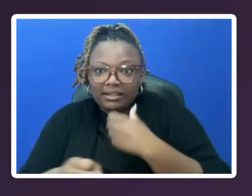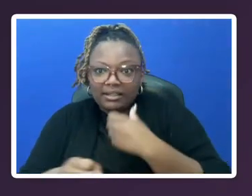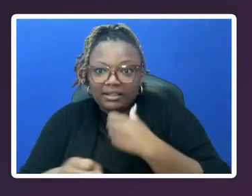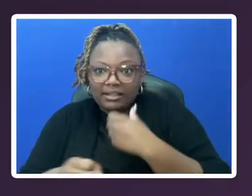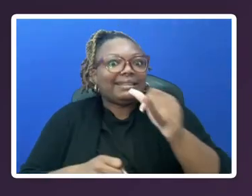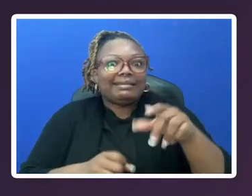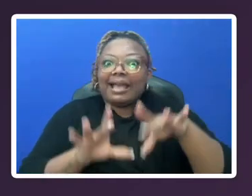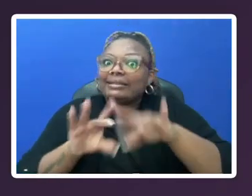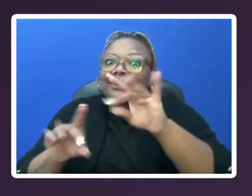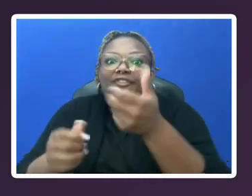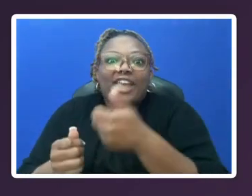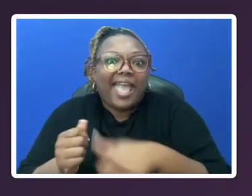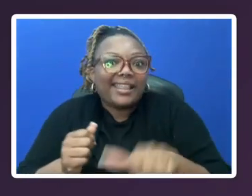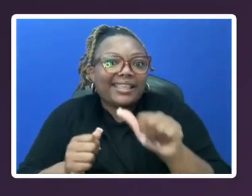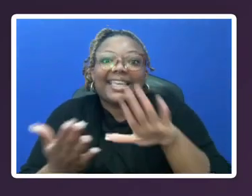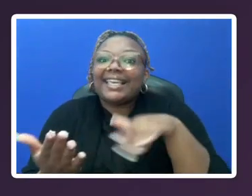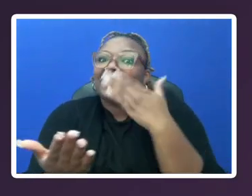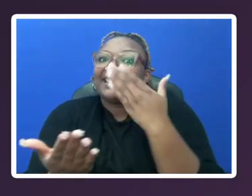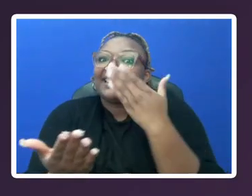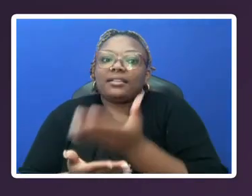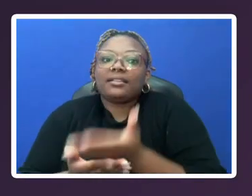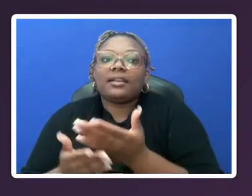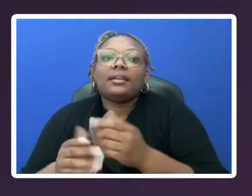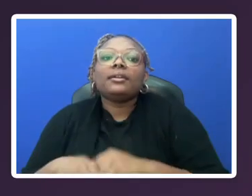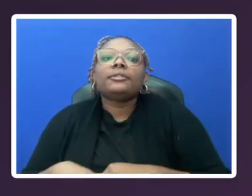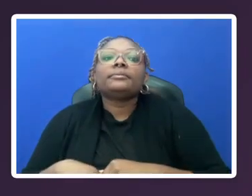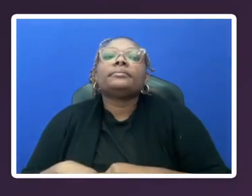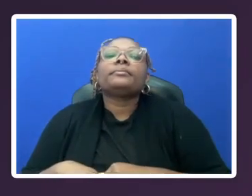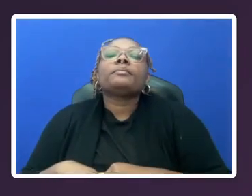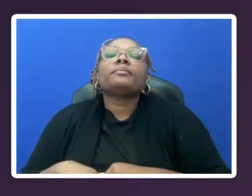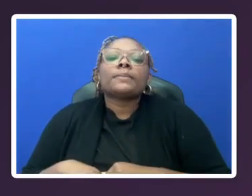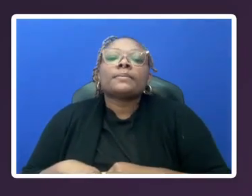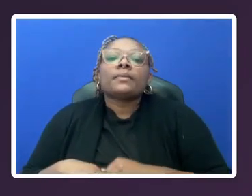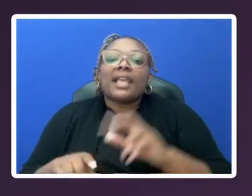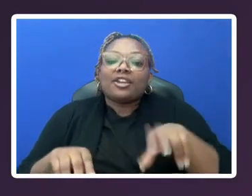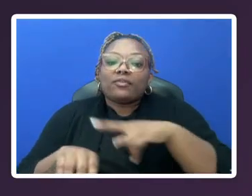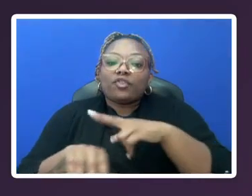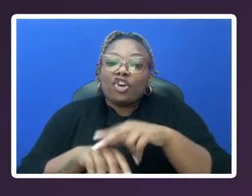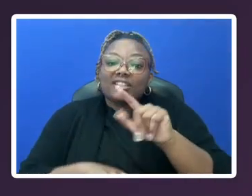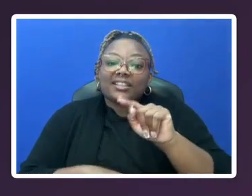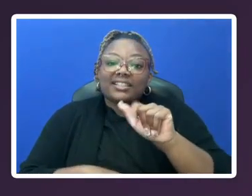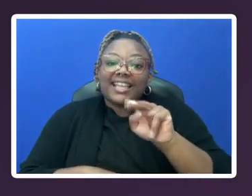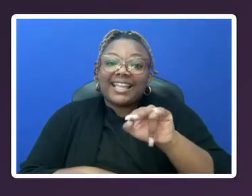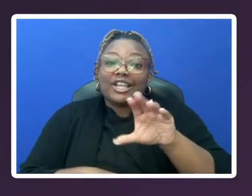including, of course, the Taino people. So that word choice is really important.